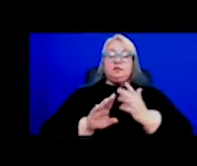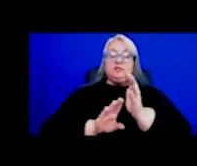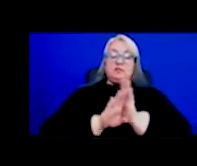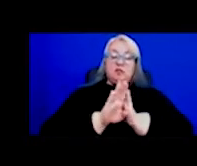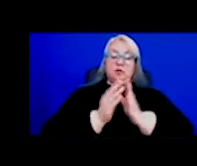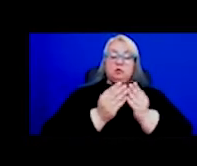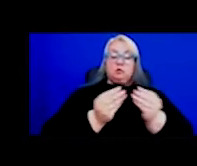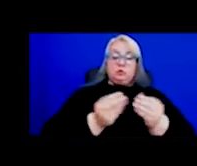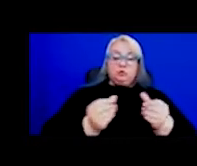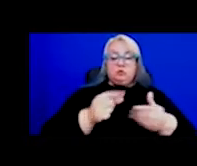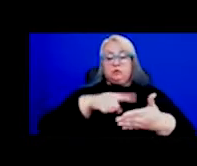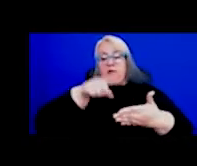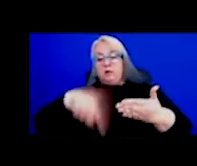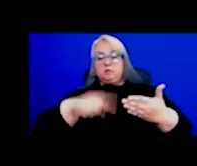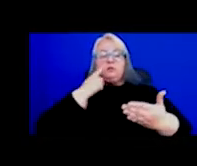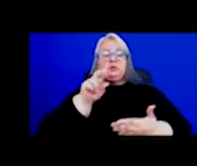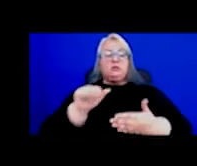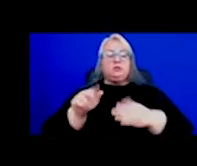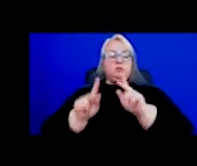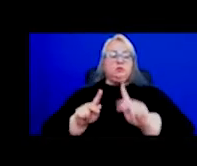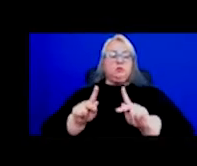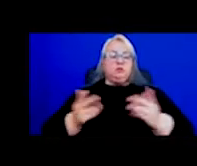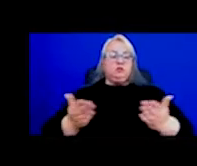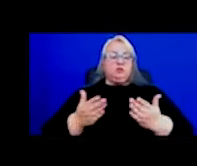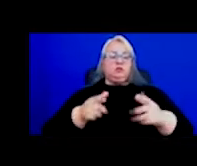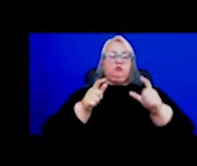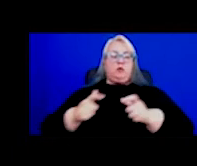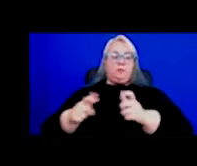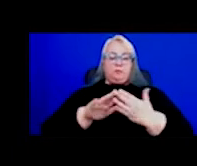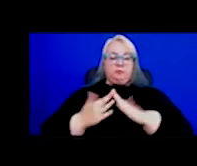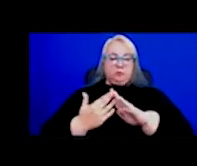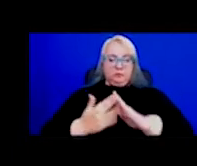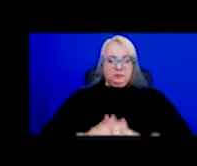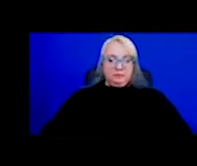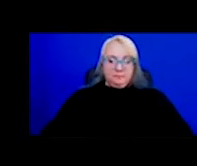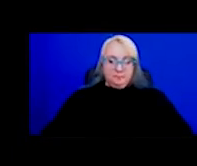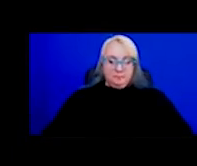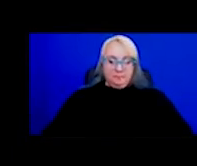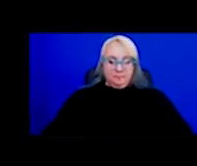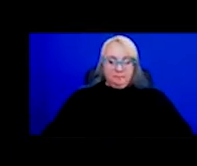to recognize that in public health and medicine one size does not fit all we have to have cultural